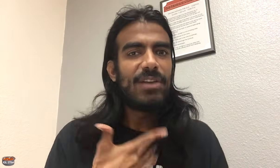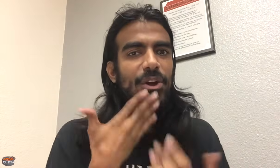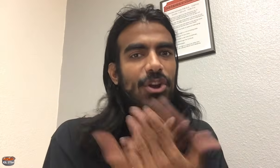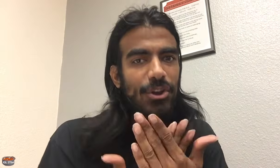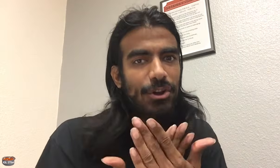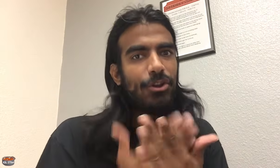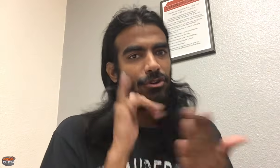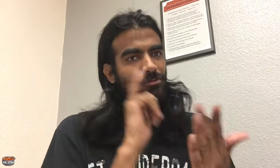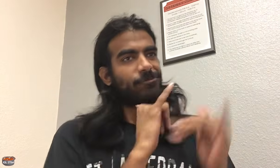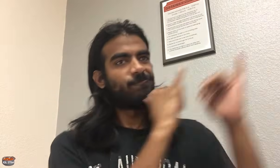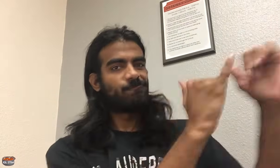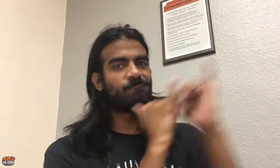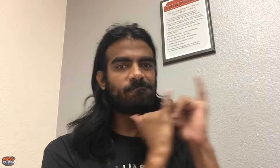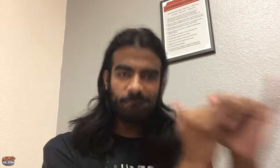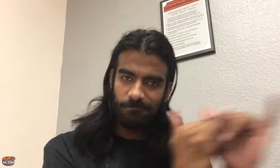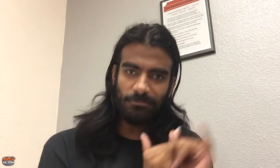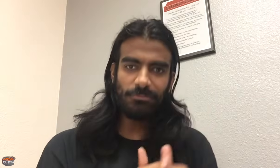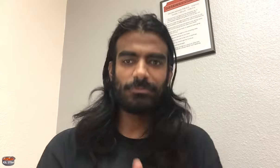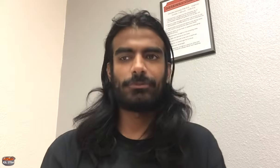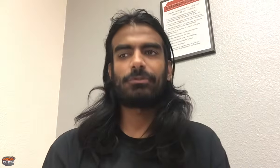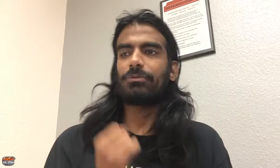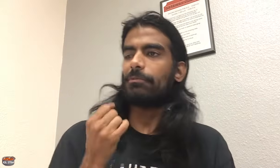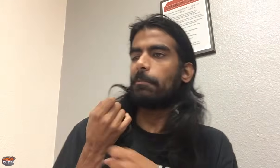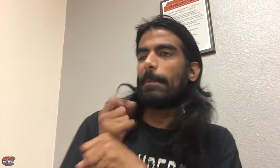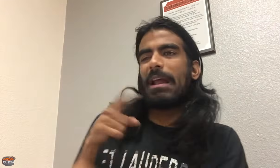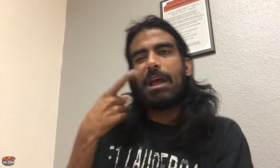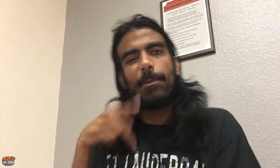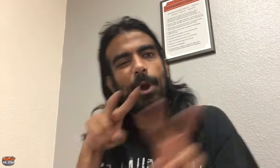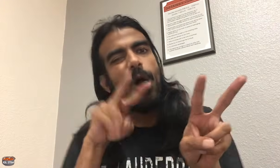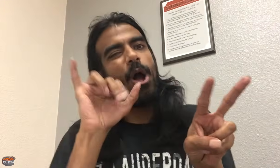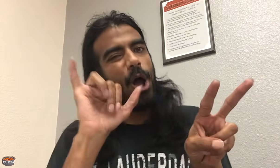Deaf people feel empowered and feel good. Like they have something they can